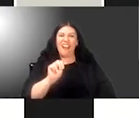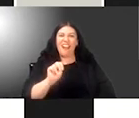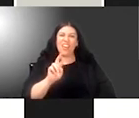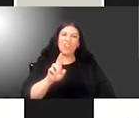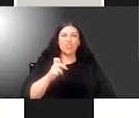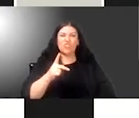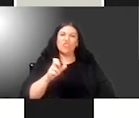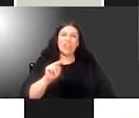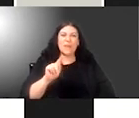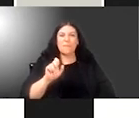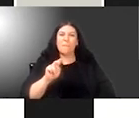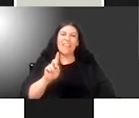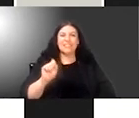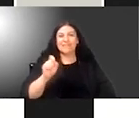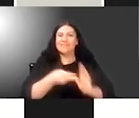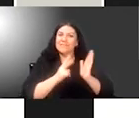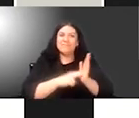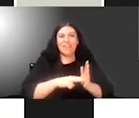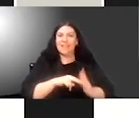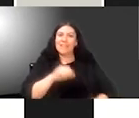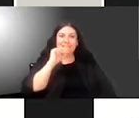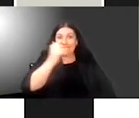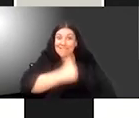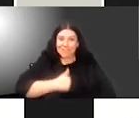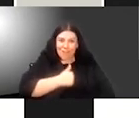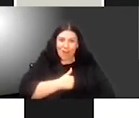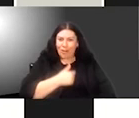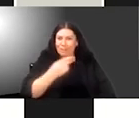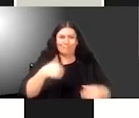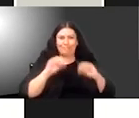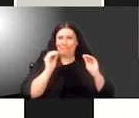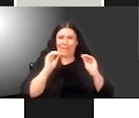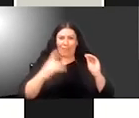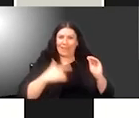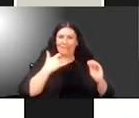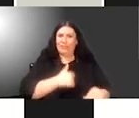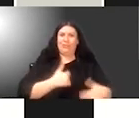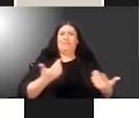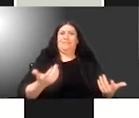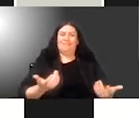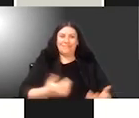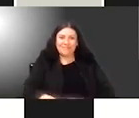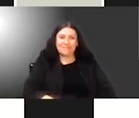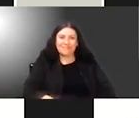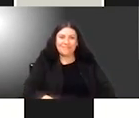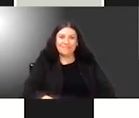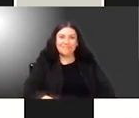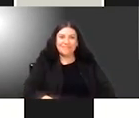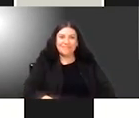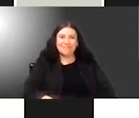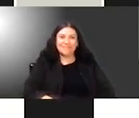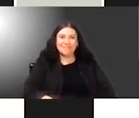So you can get Denise's book on Amazon. It's called "The Question of David."